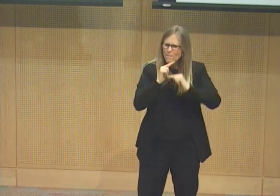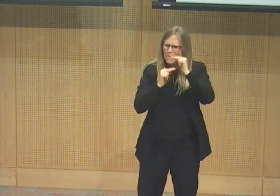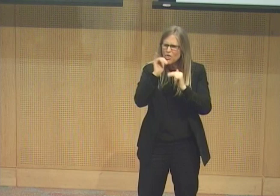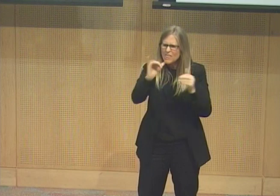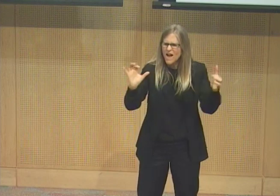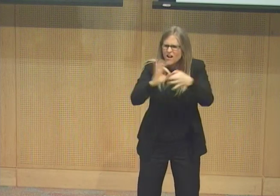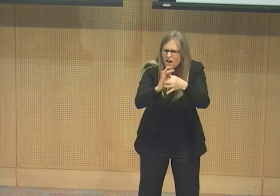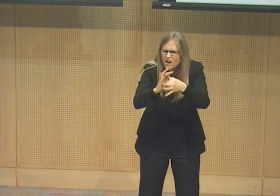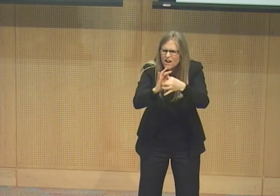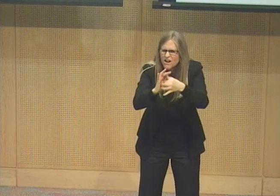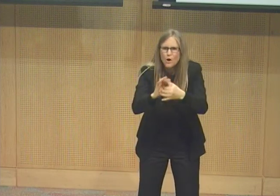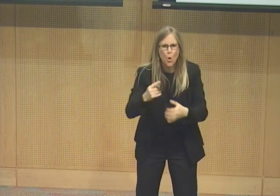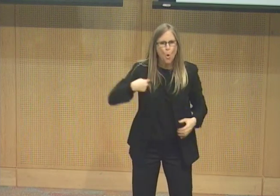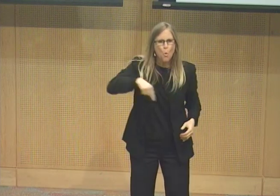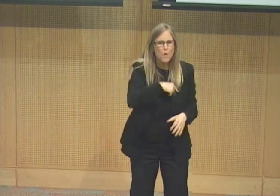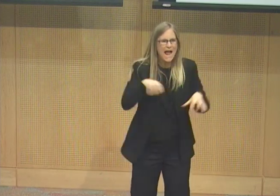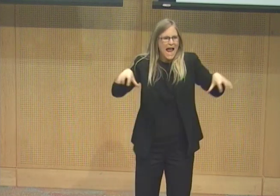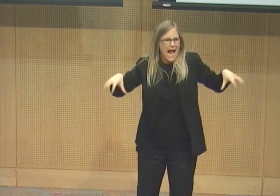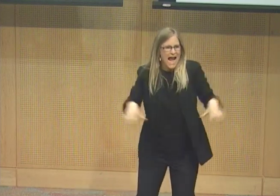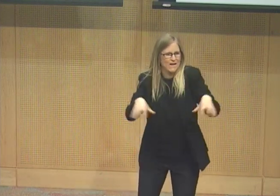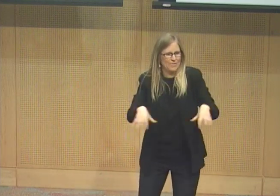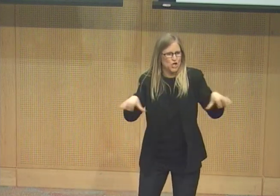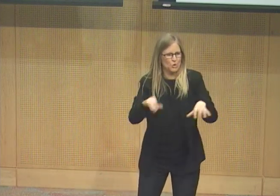so how do we build those connections?